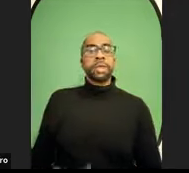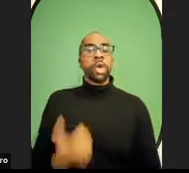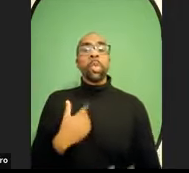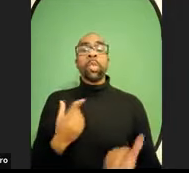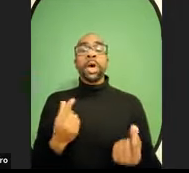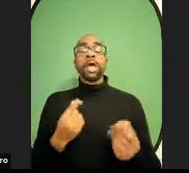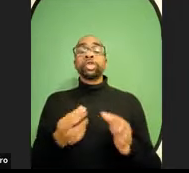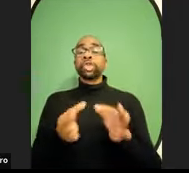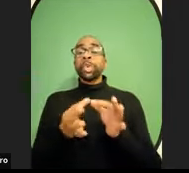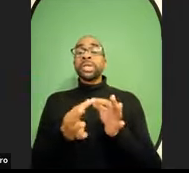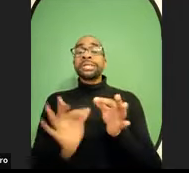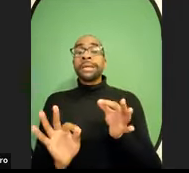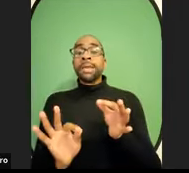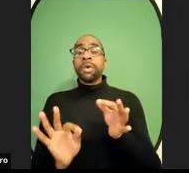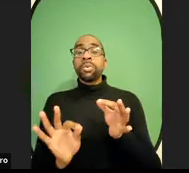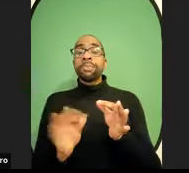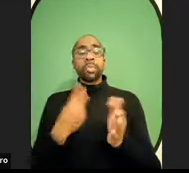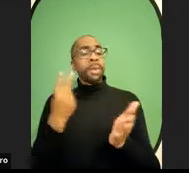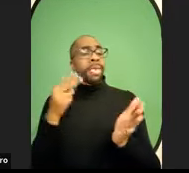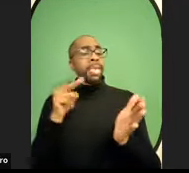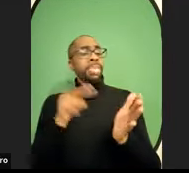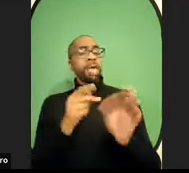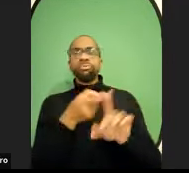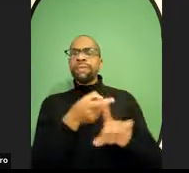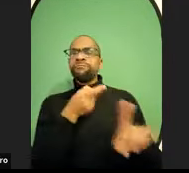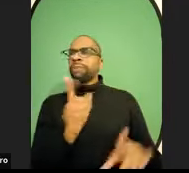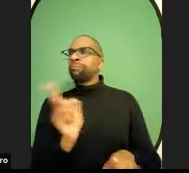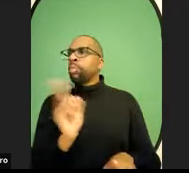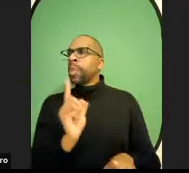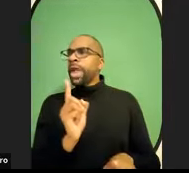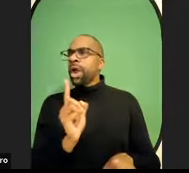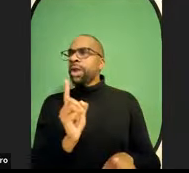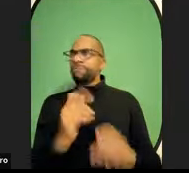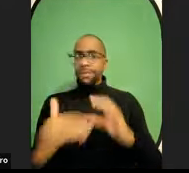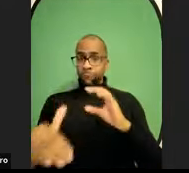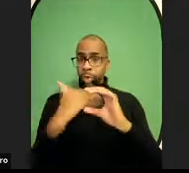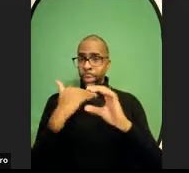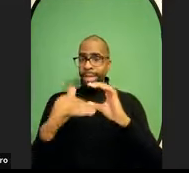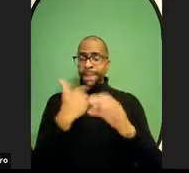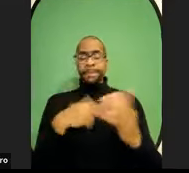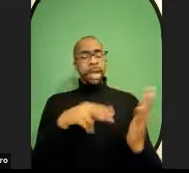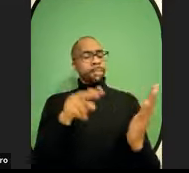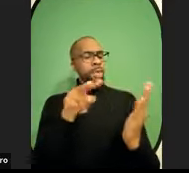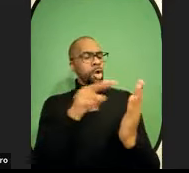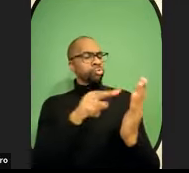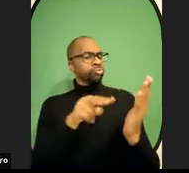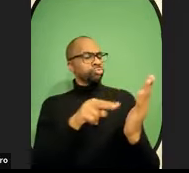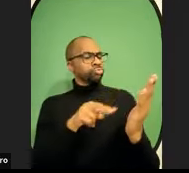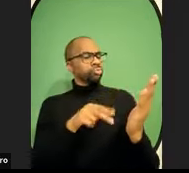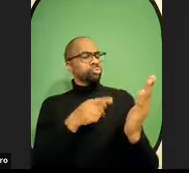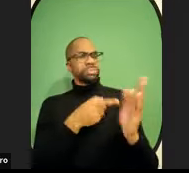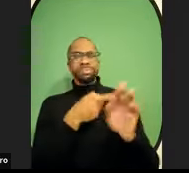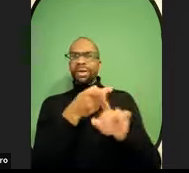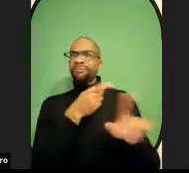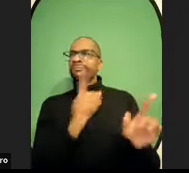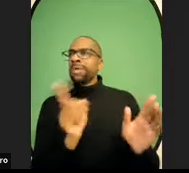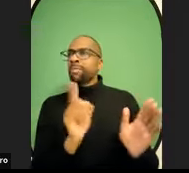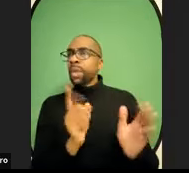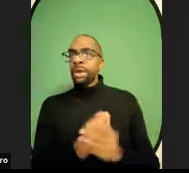And I do And I do something really simple I I do something really simple I look at the source. ce of what they sent me an of what they sent me and.